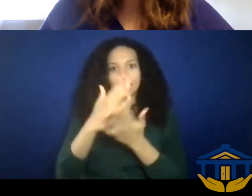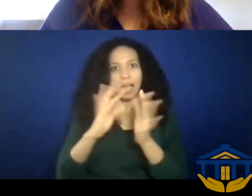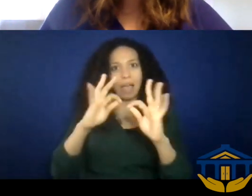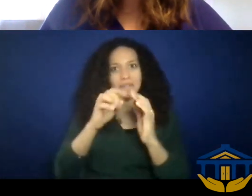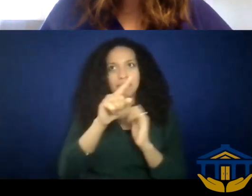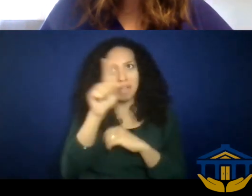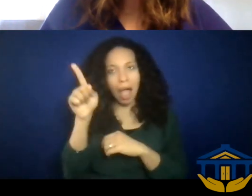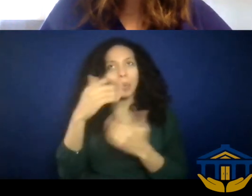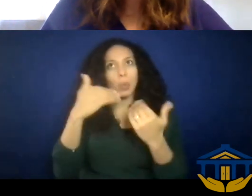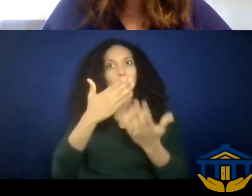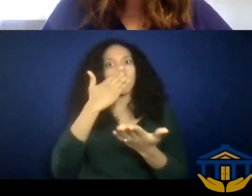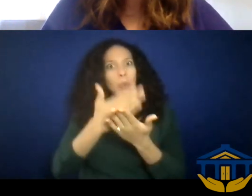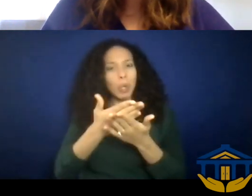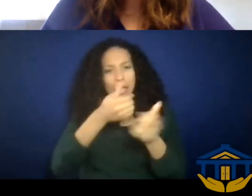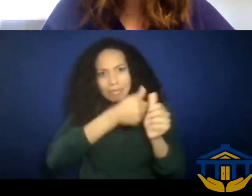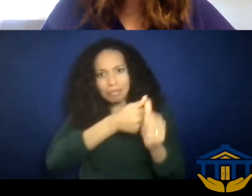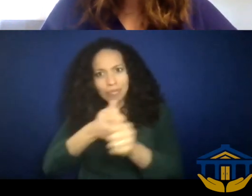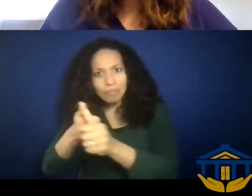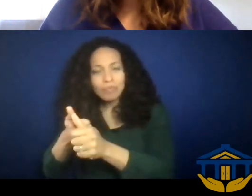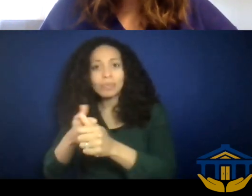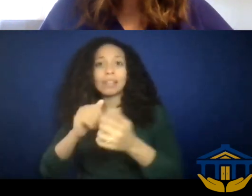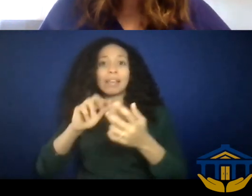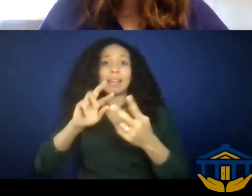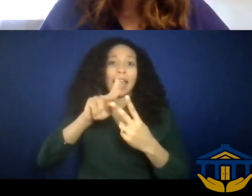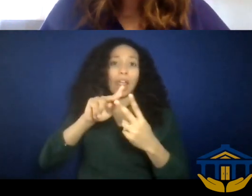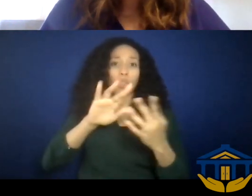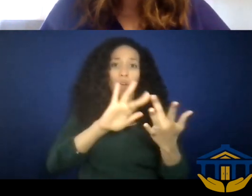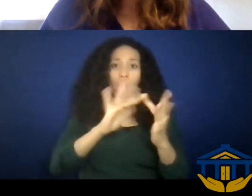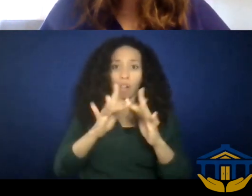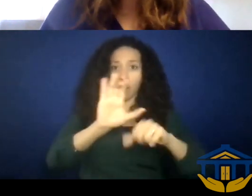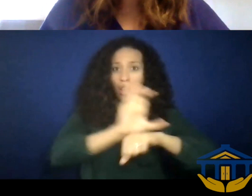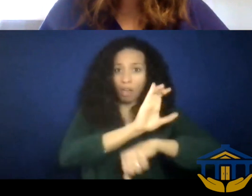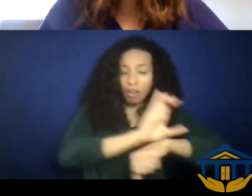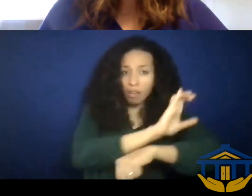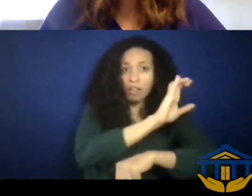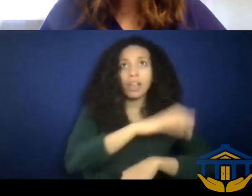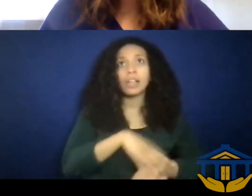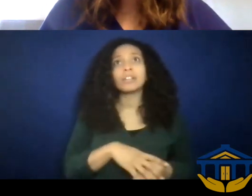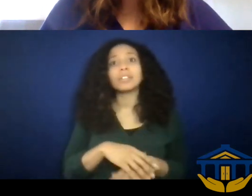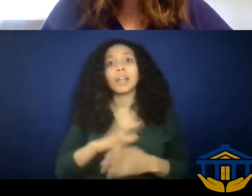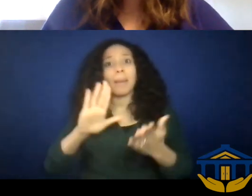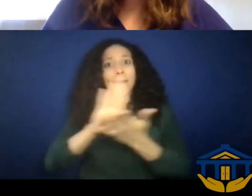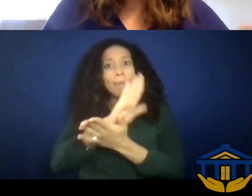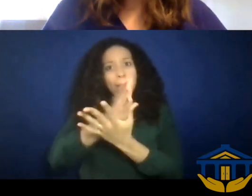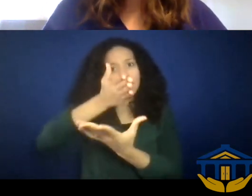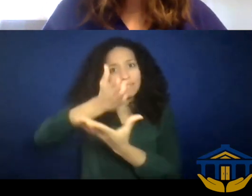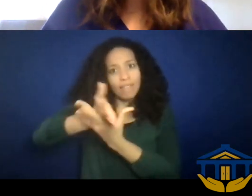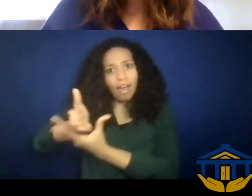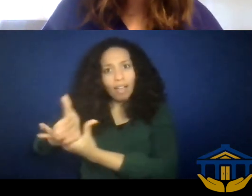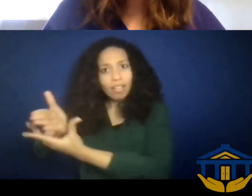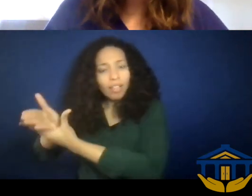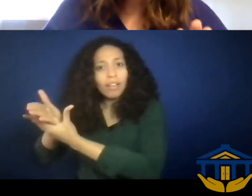Either a digital record a paper file where things are received digitally, but they print it out.